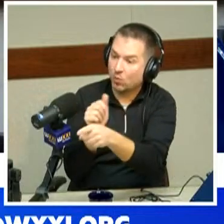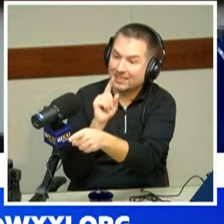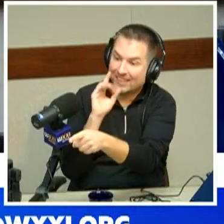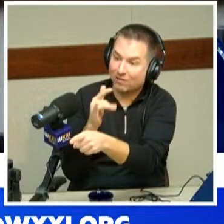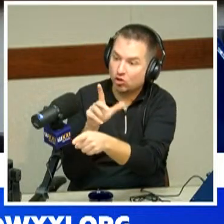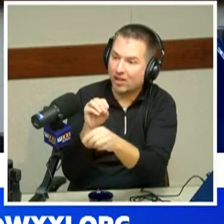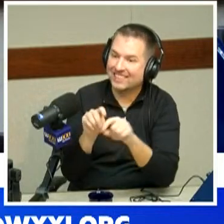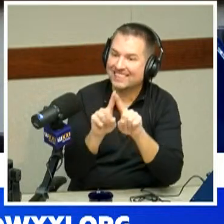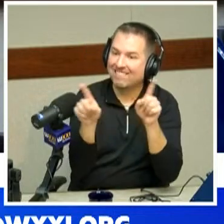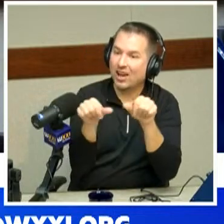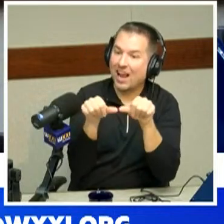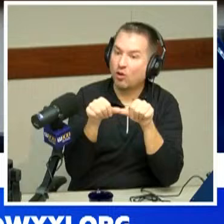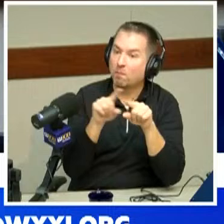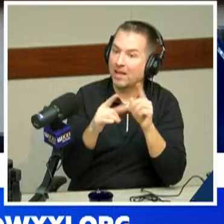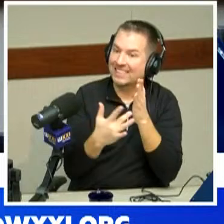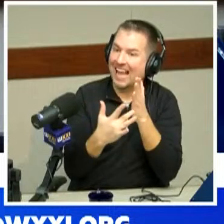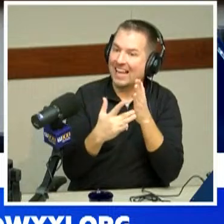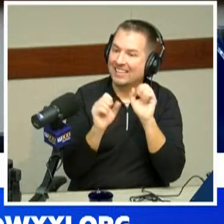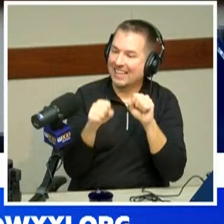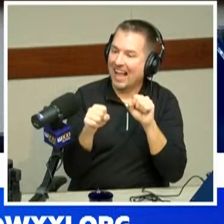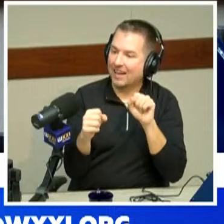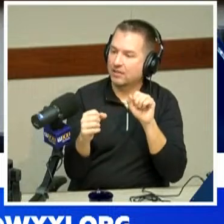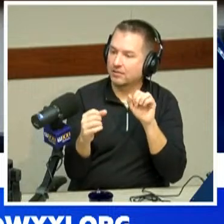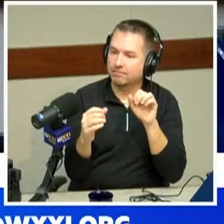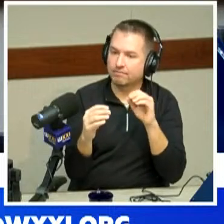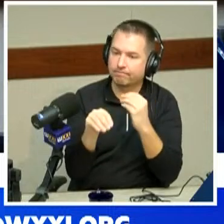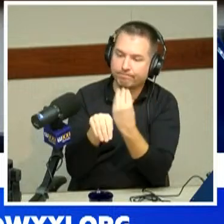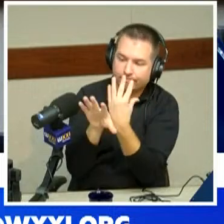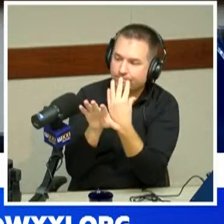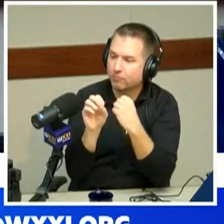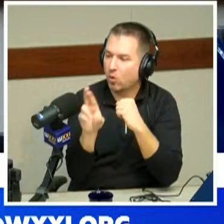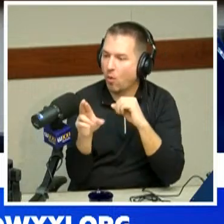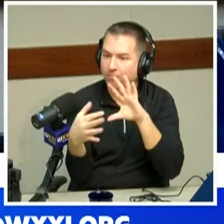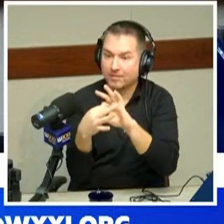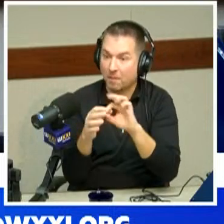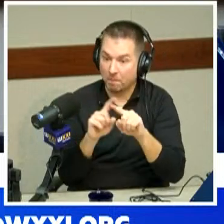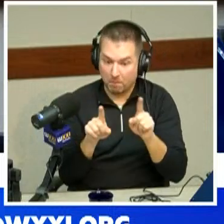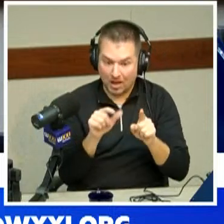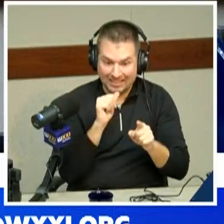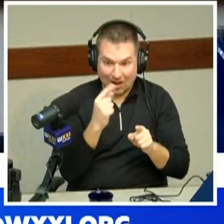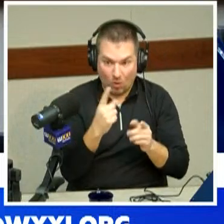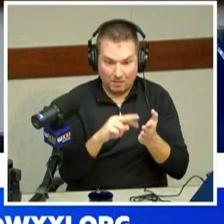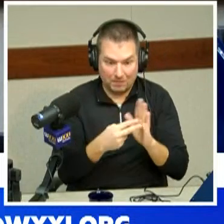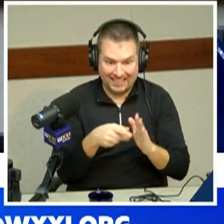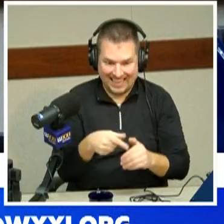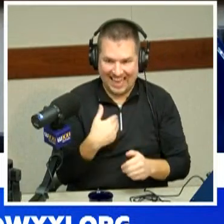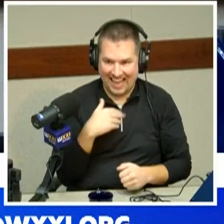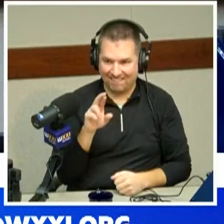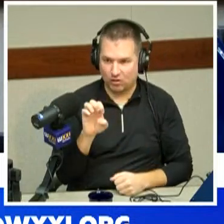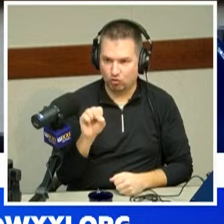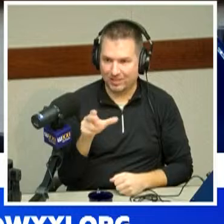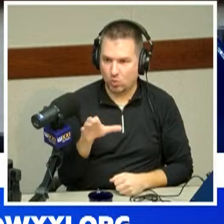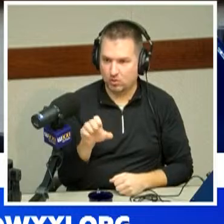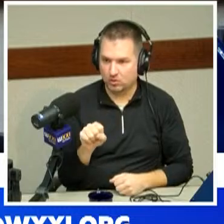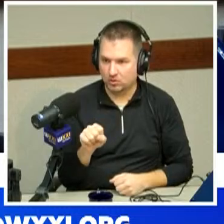connections but maybe not necessarily all the resources that they need to get that jump start